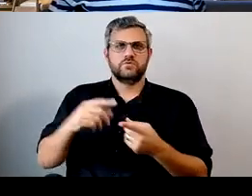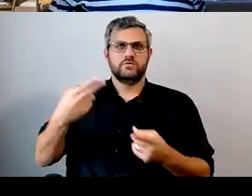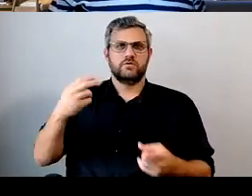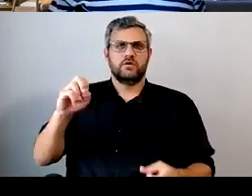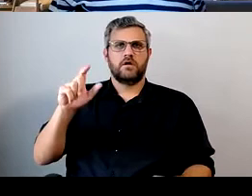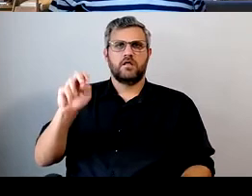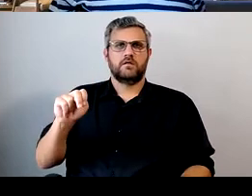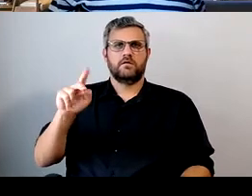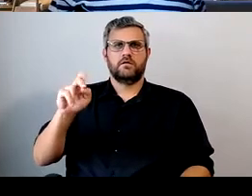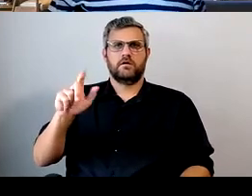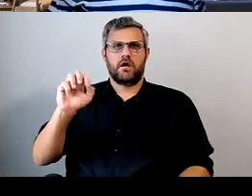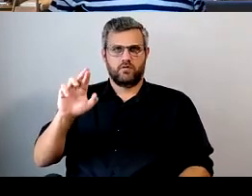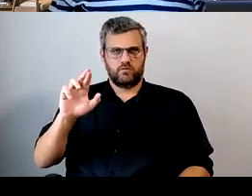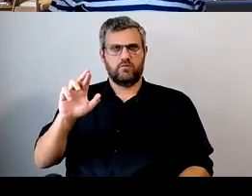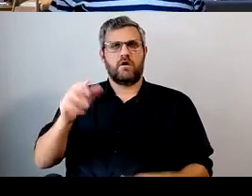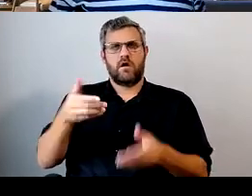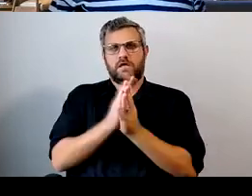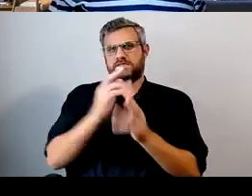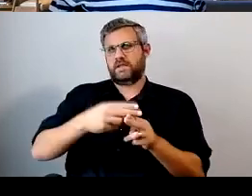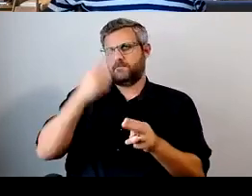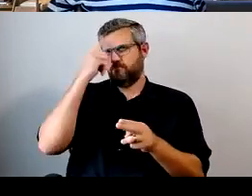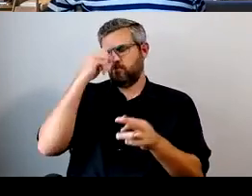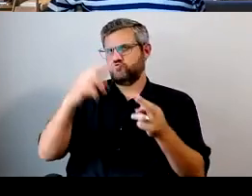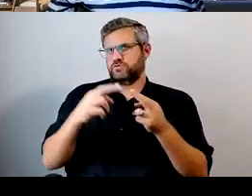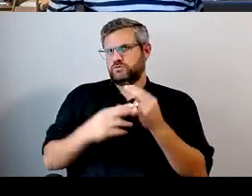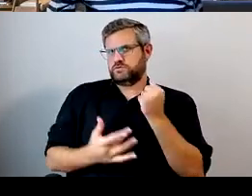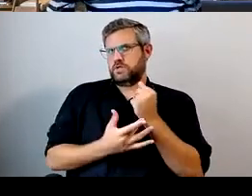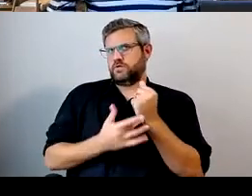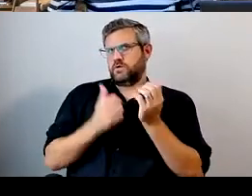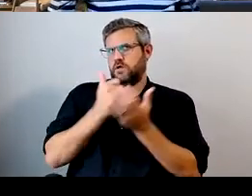of the regional technical assistance program, and they would help you find an intervener